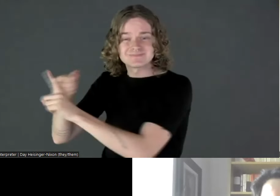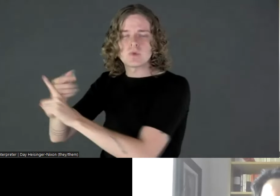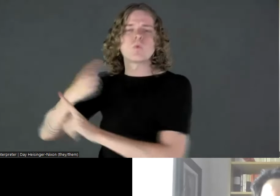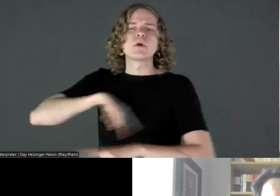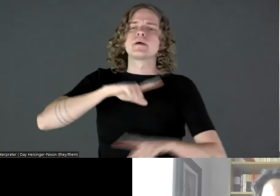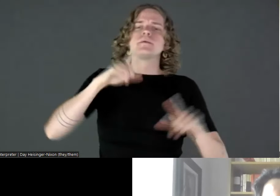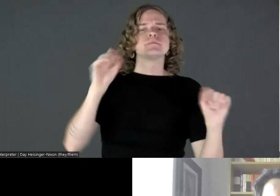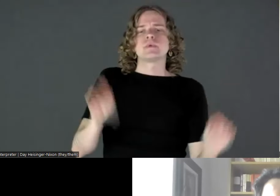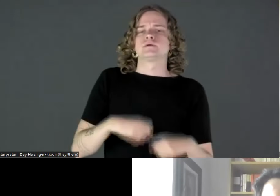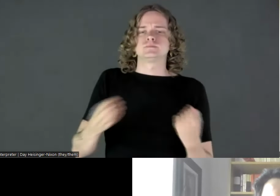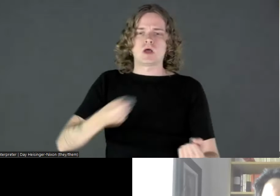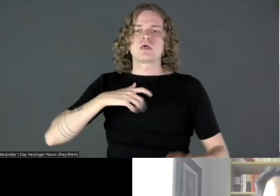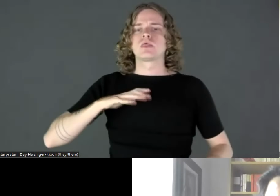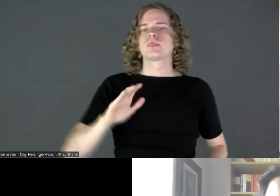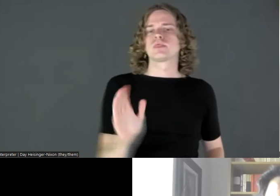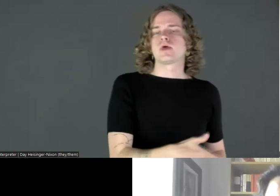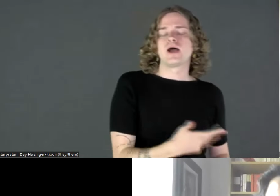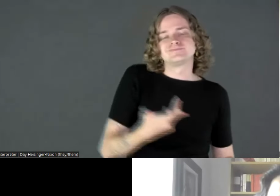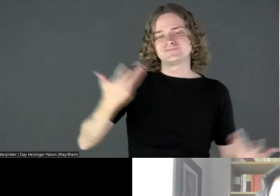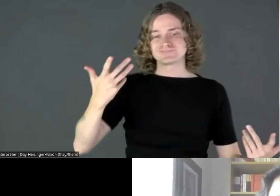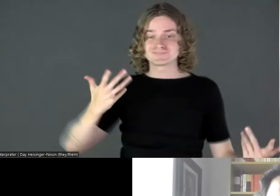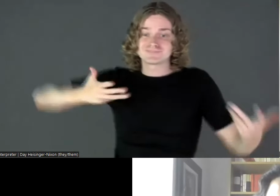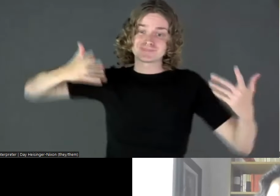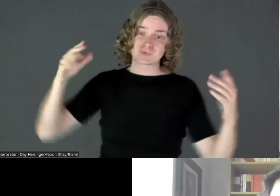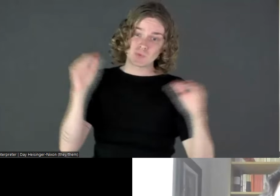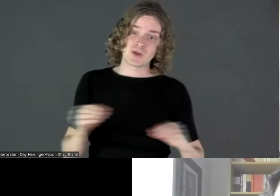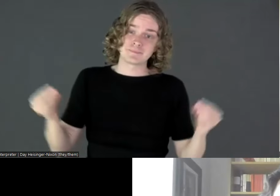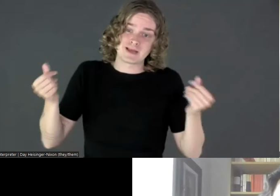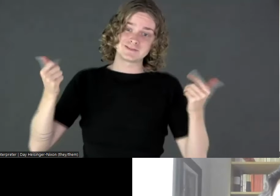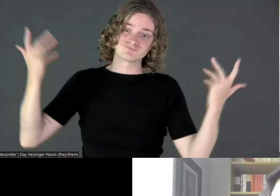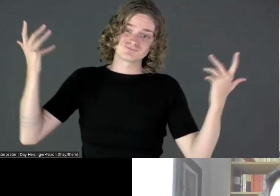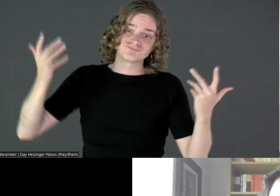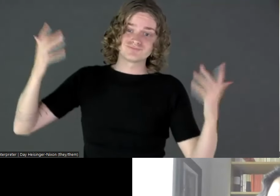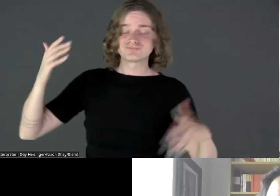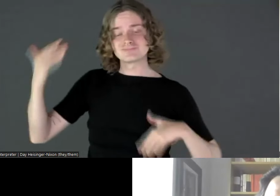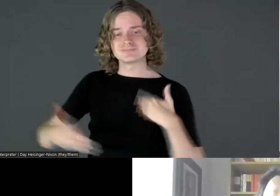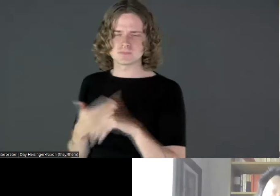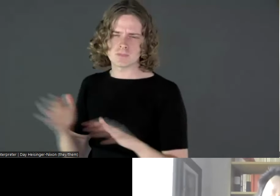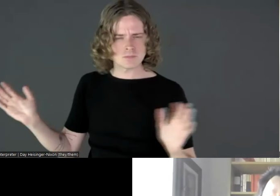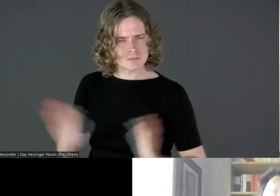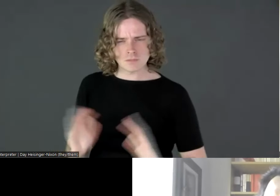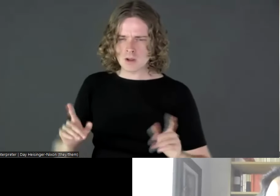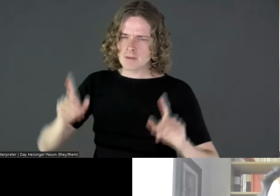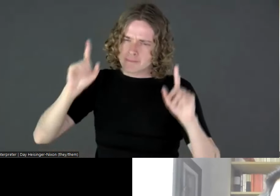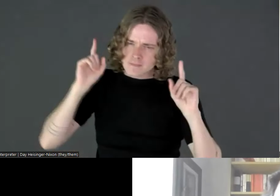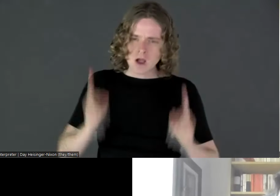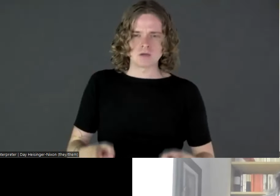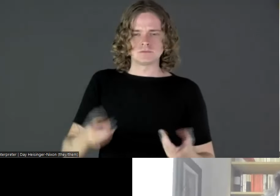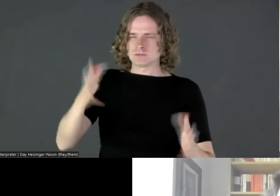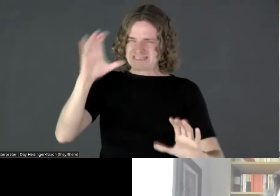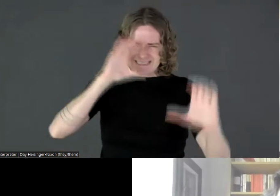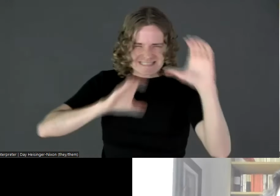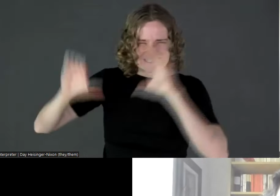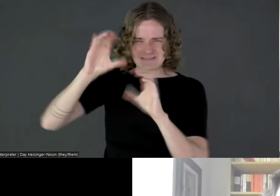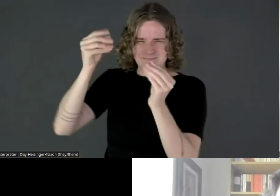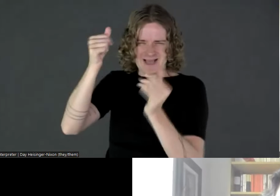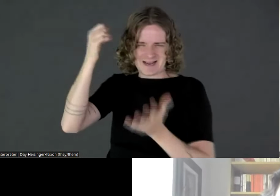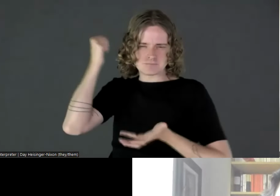sake of we don't have resources. Thanks a lot for raising that. If I can check with other speakers